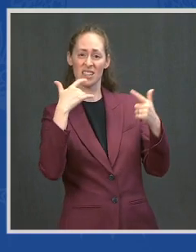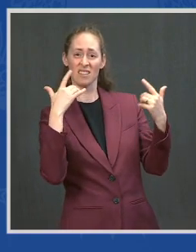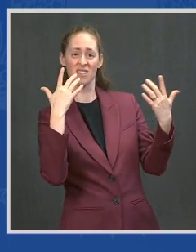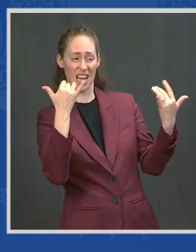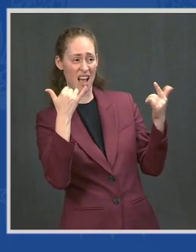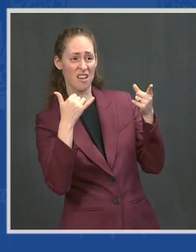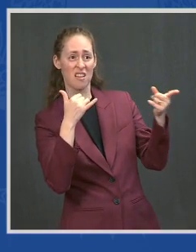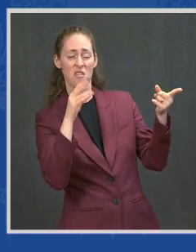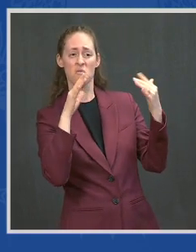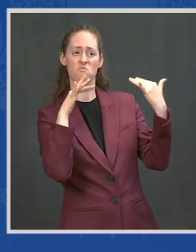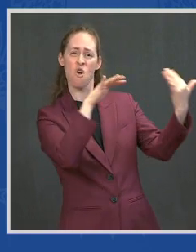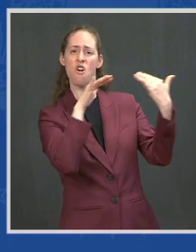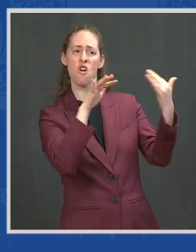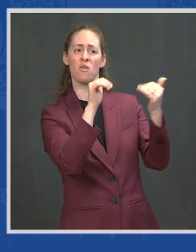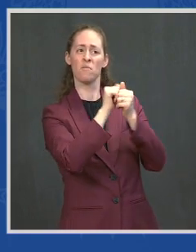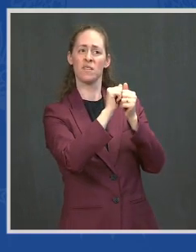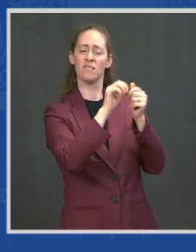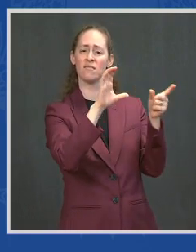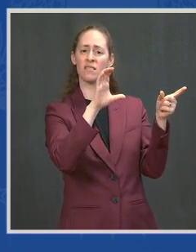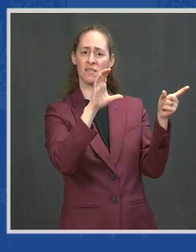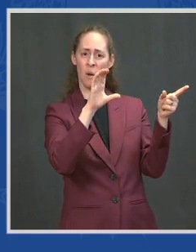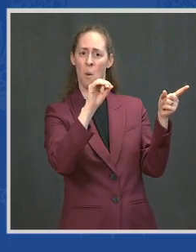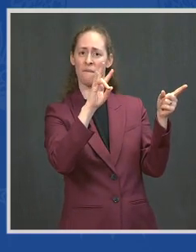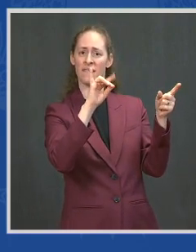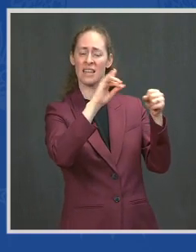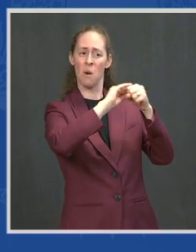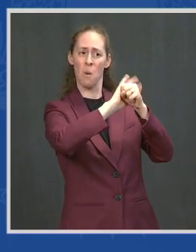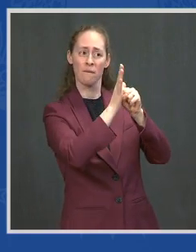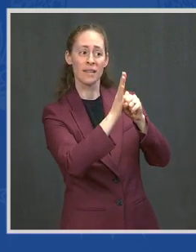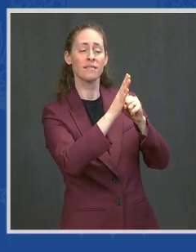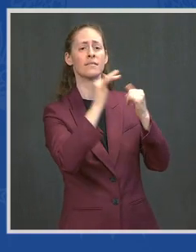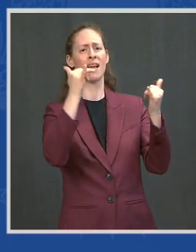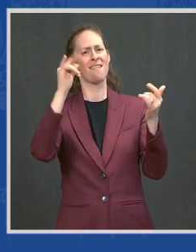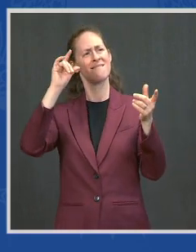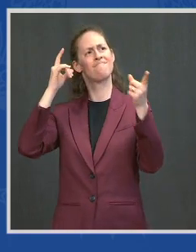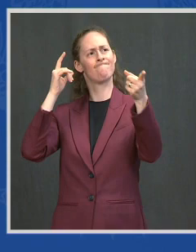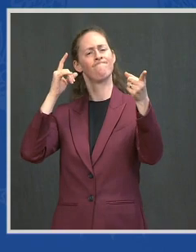not only because it will have kept us safe, but because of who we are.